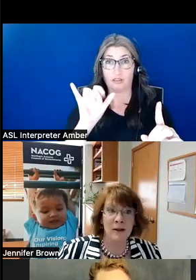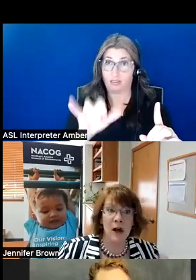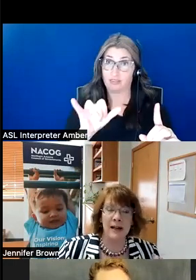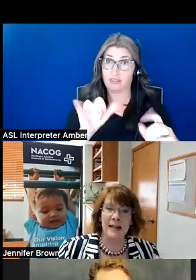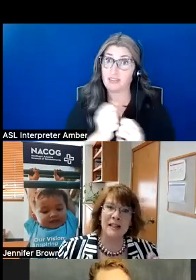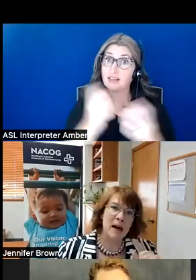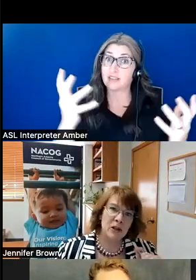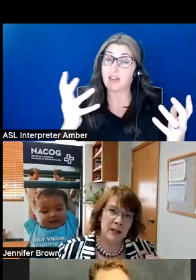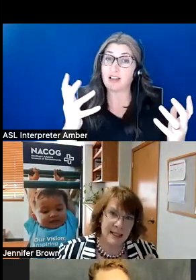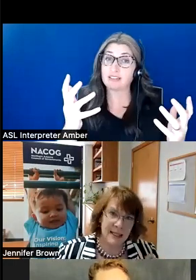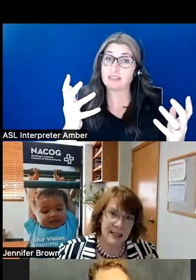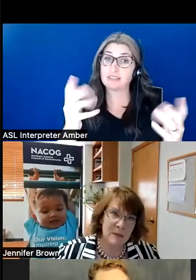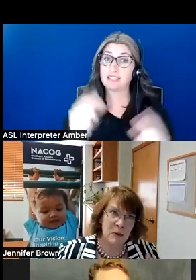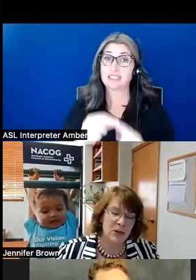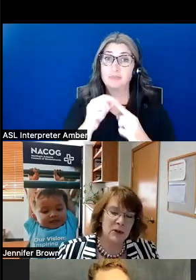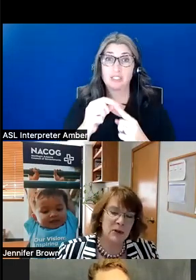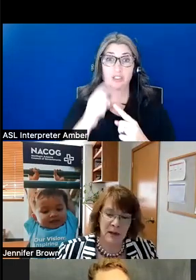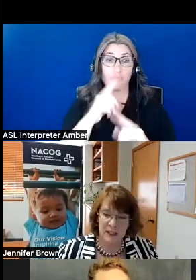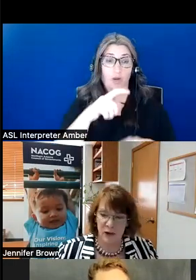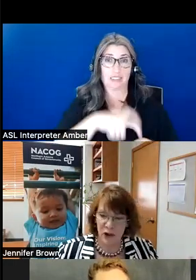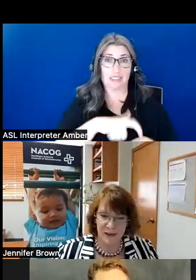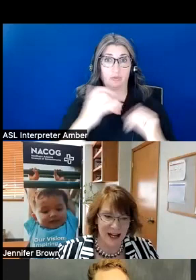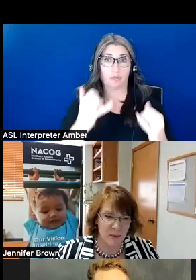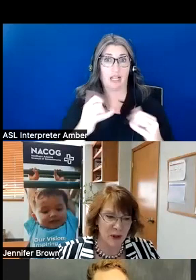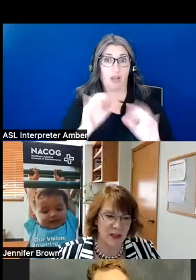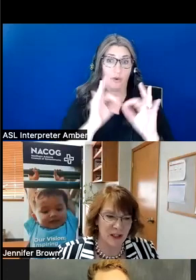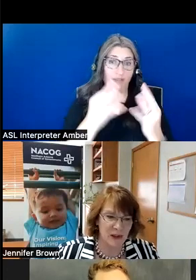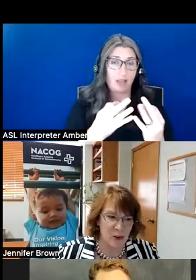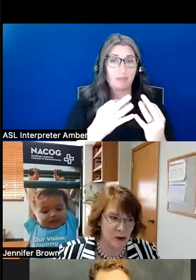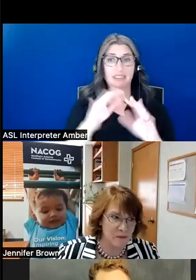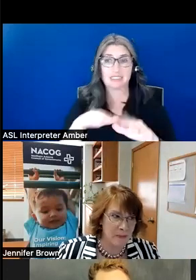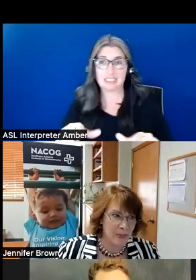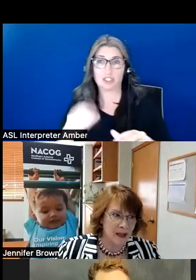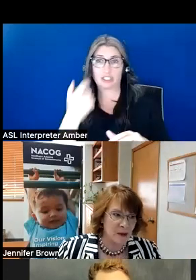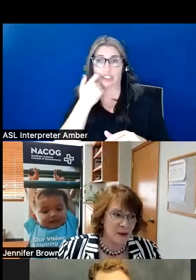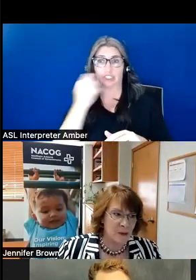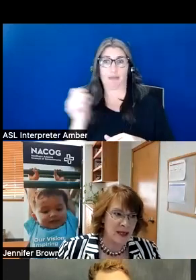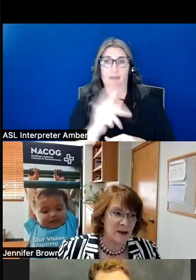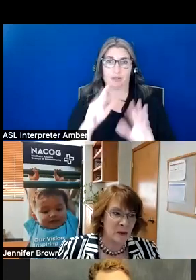That's a lot, especially in times where children and families are just now returning to school.